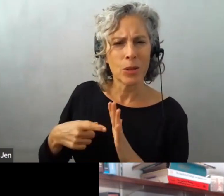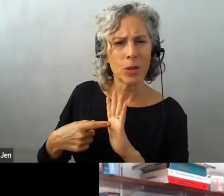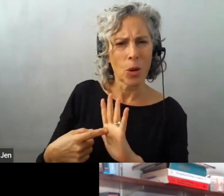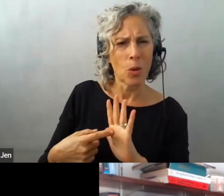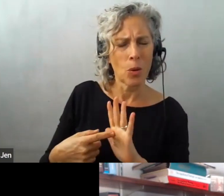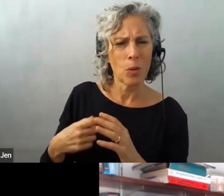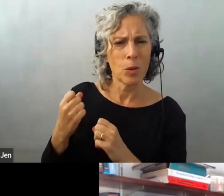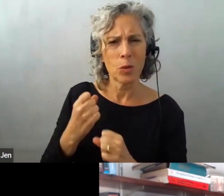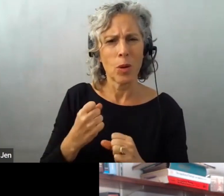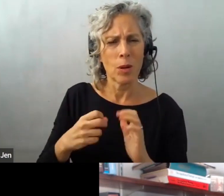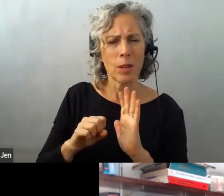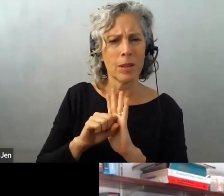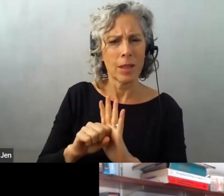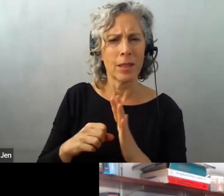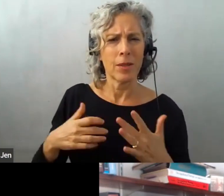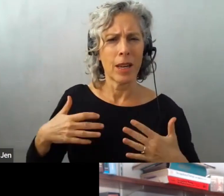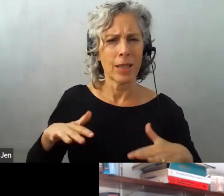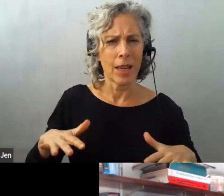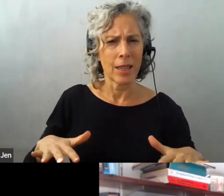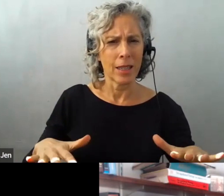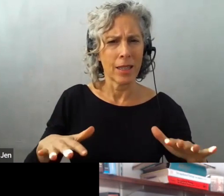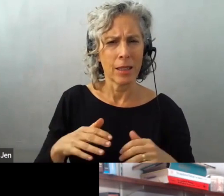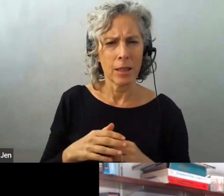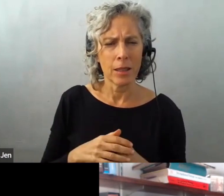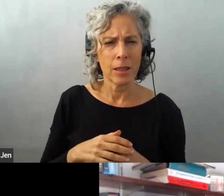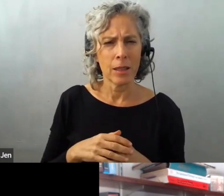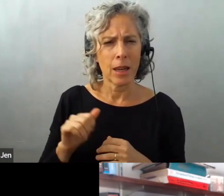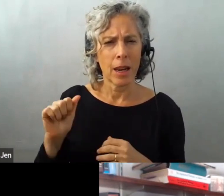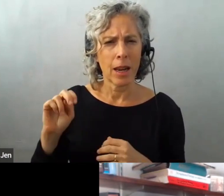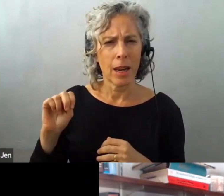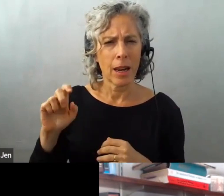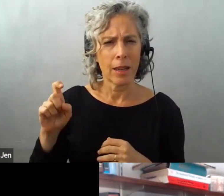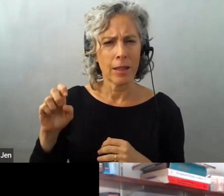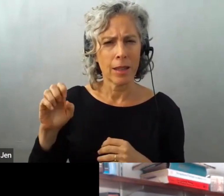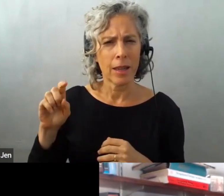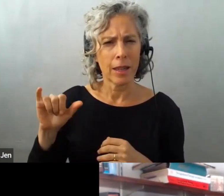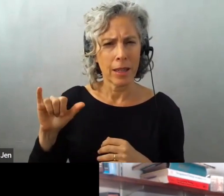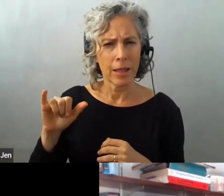strong signs of anxiety. He always was, you know, he'd gotten to a point of quite a lot